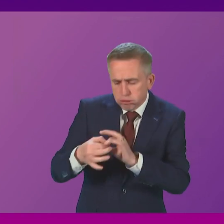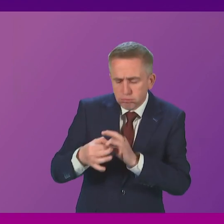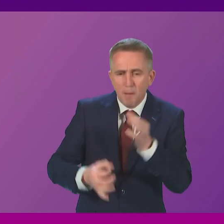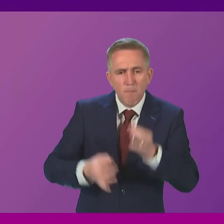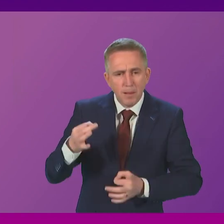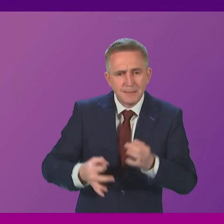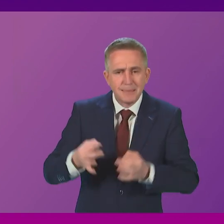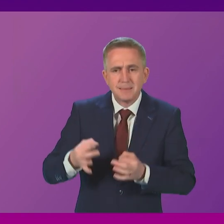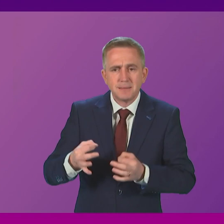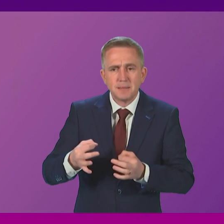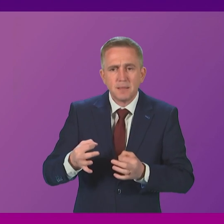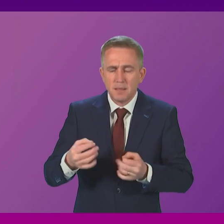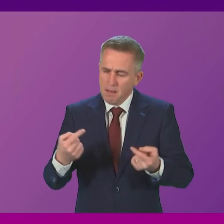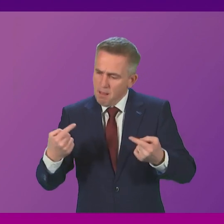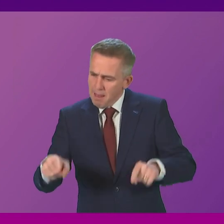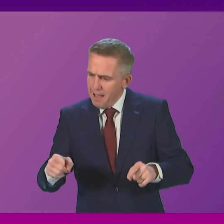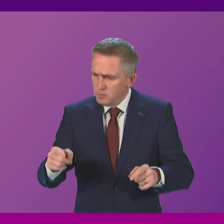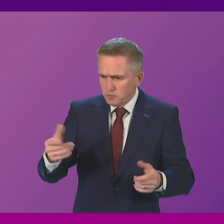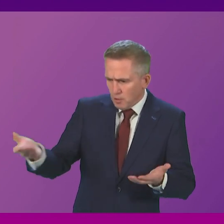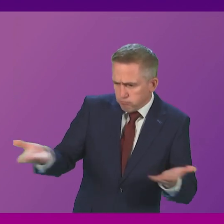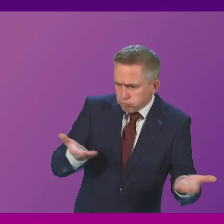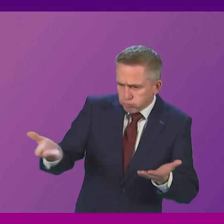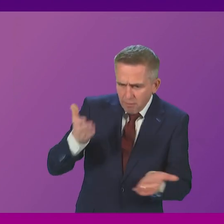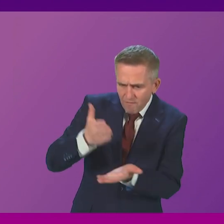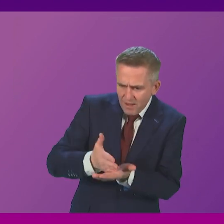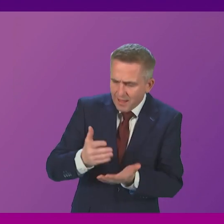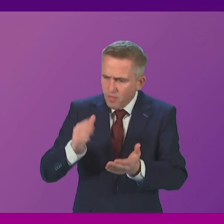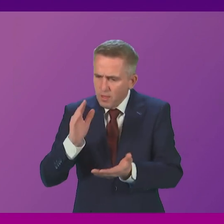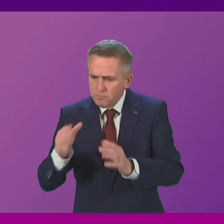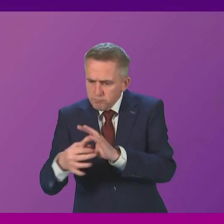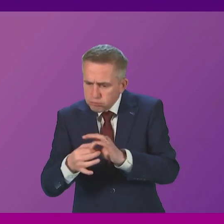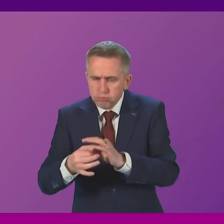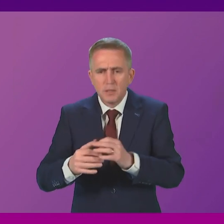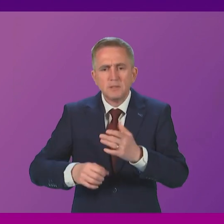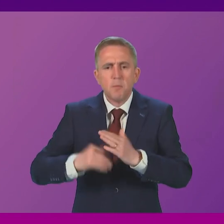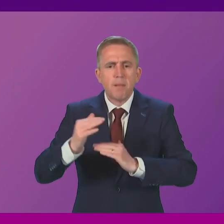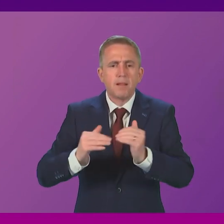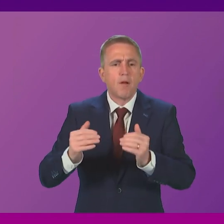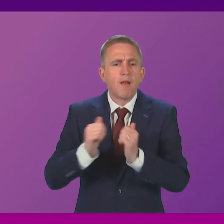Politics that builds on good faith and trust as its core values is the type of grown-up